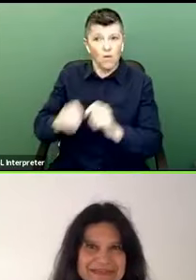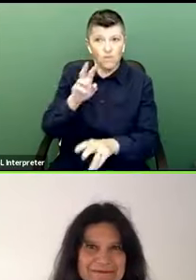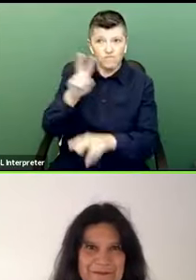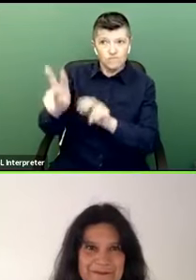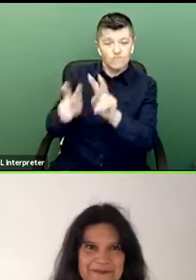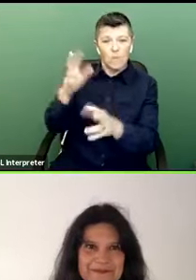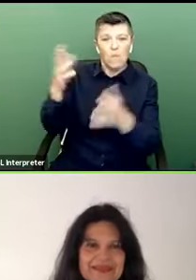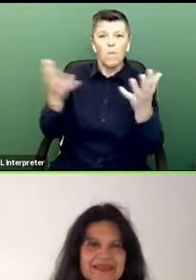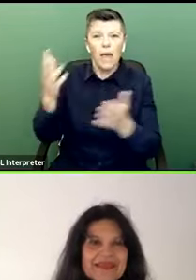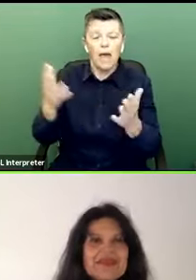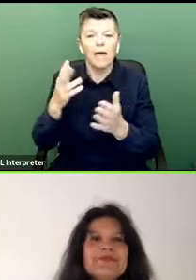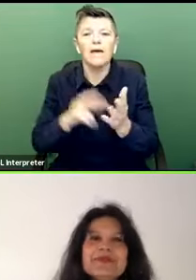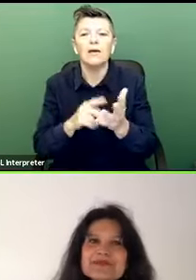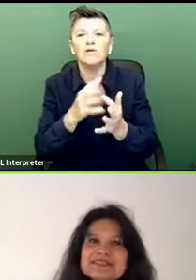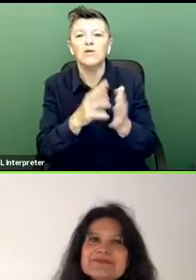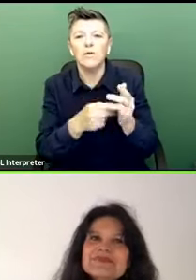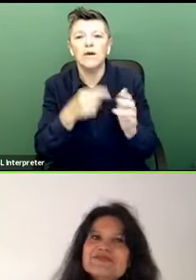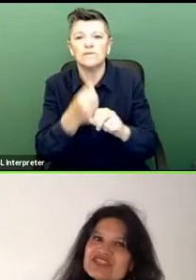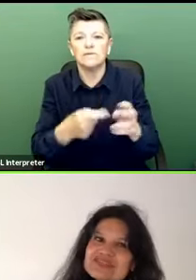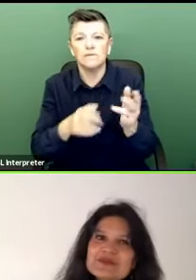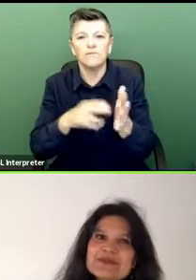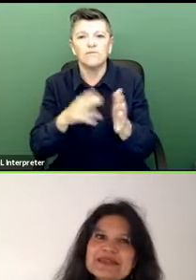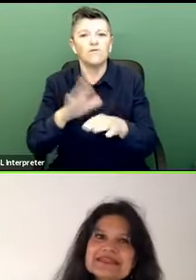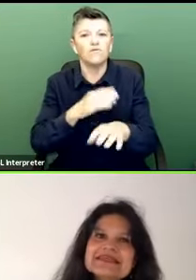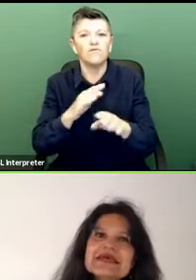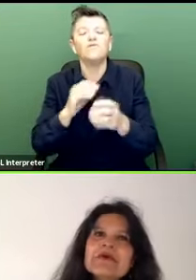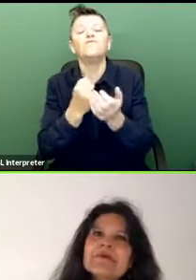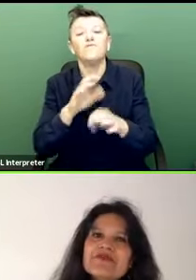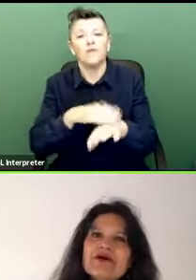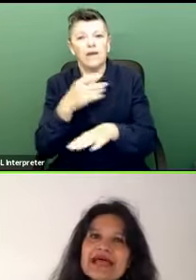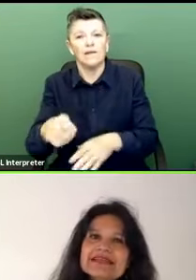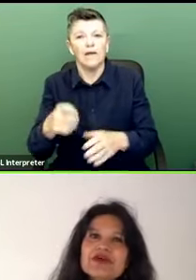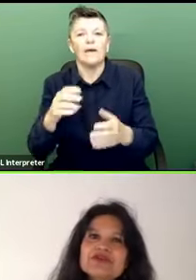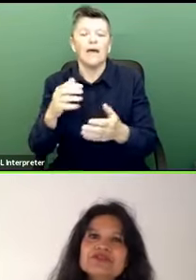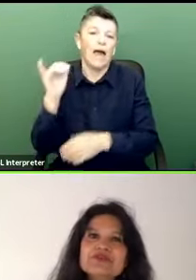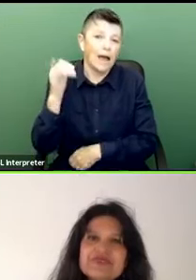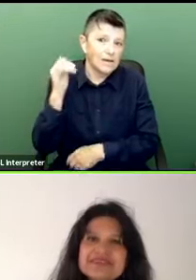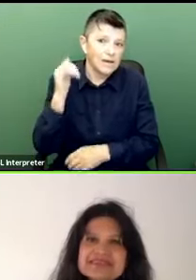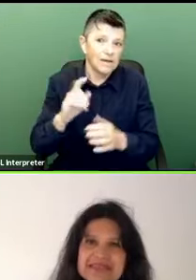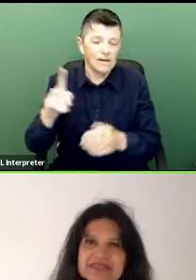research and righting have been from his analysis of famine to